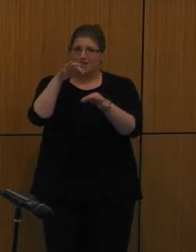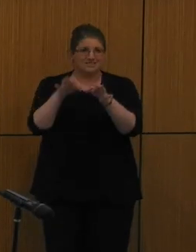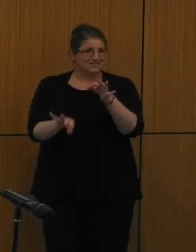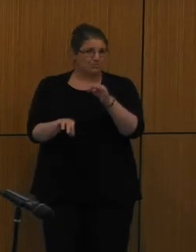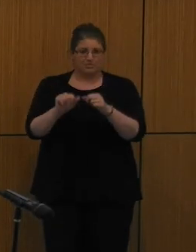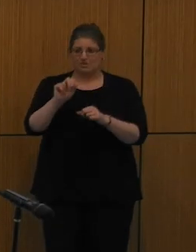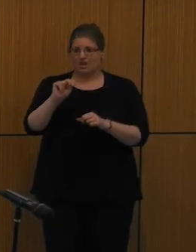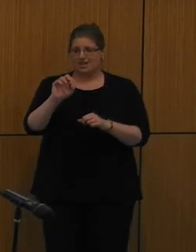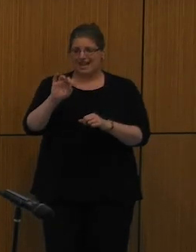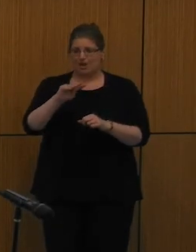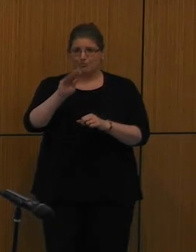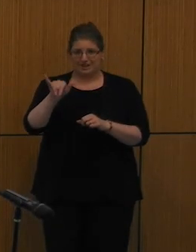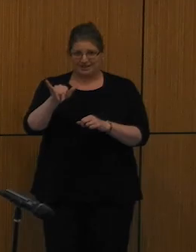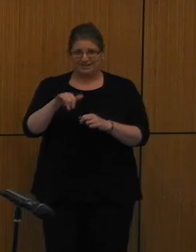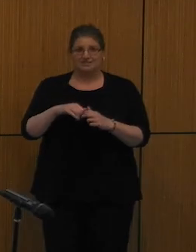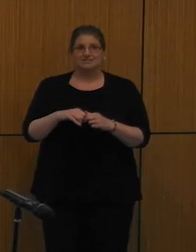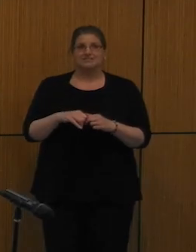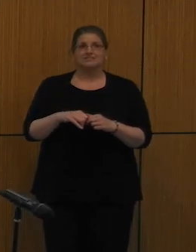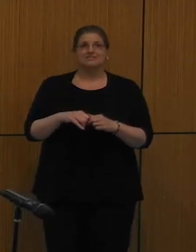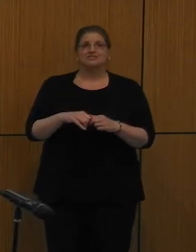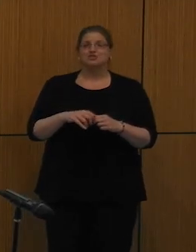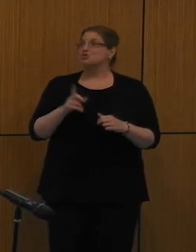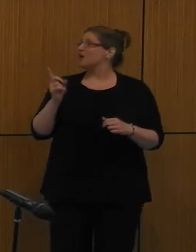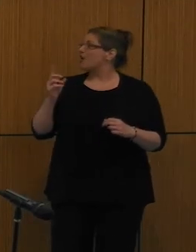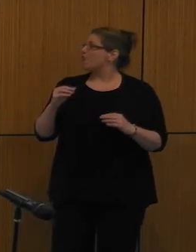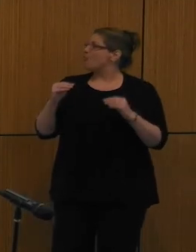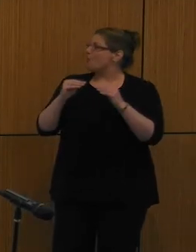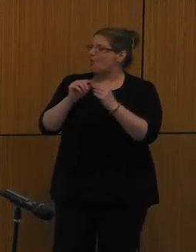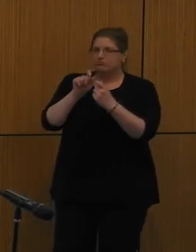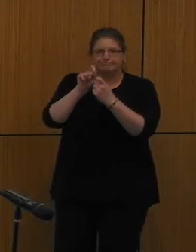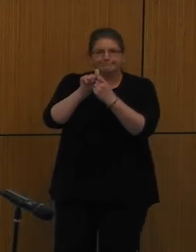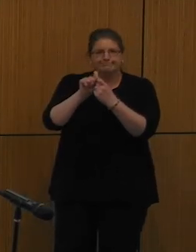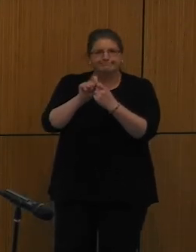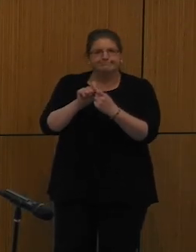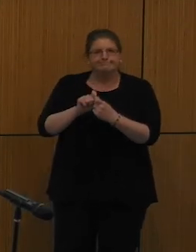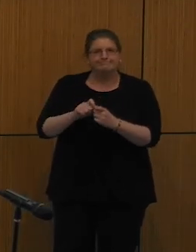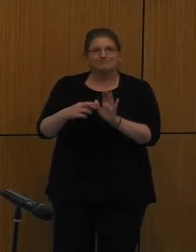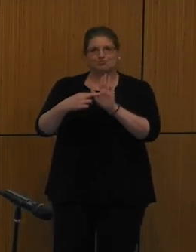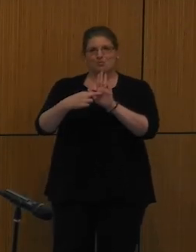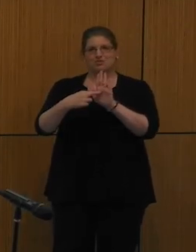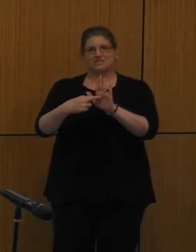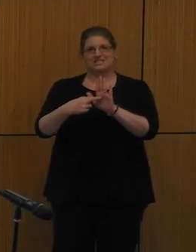So here's a little bit more of of a more detailed, representation of what we've been trying to do.